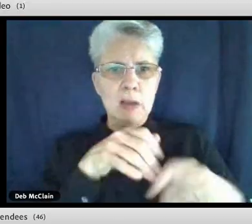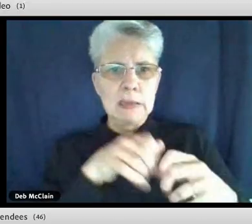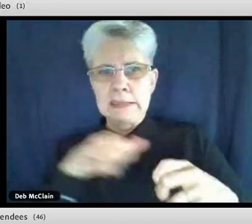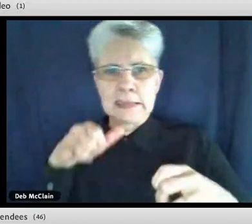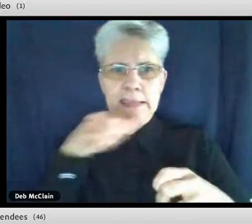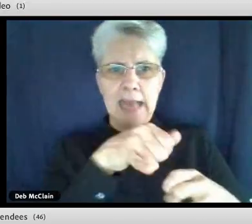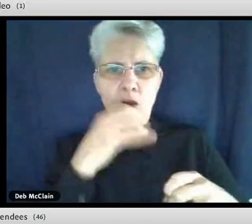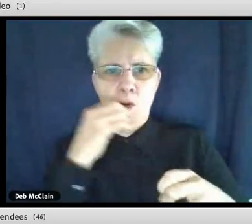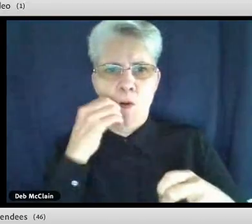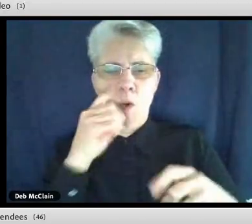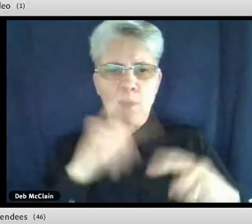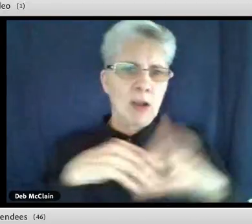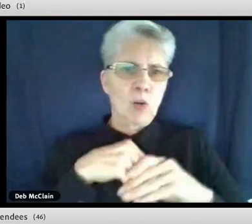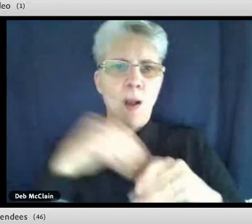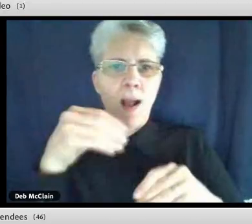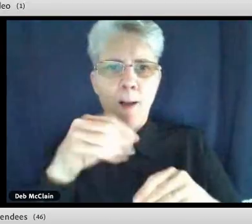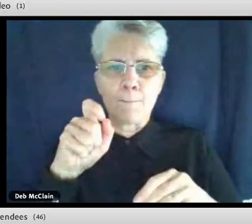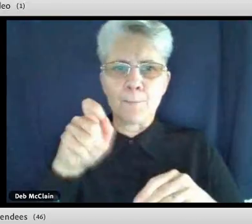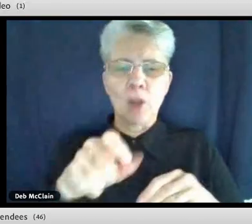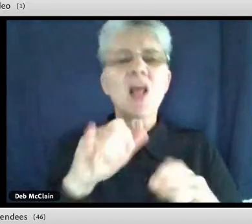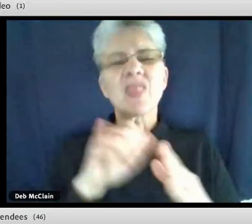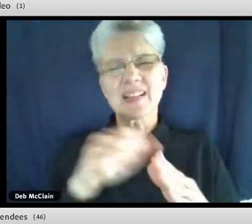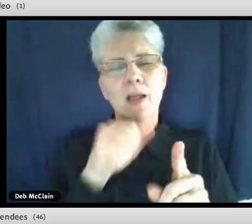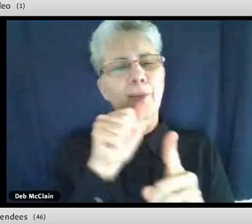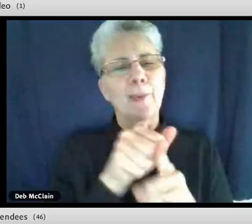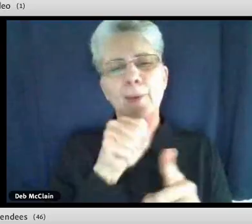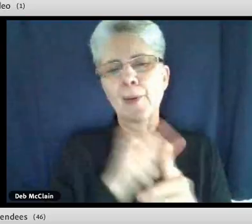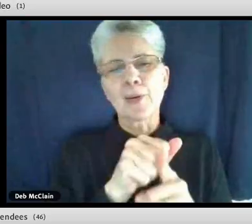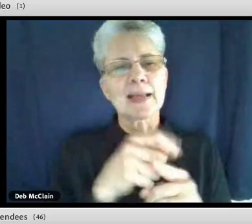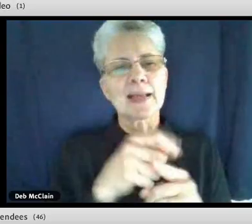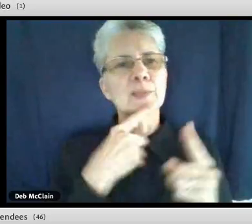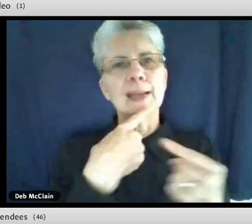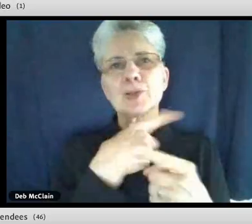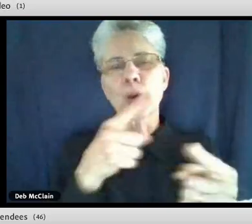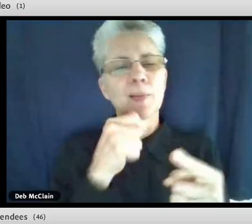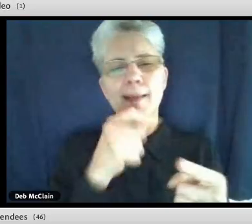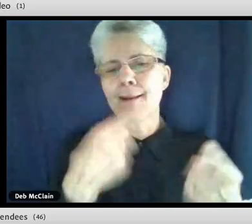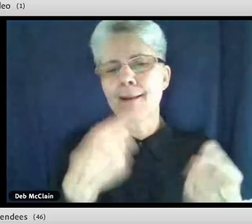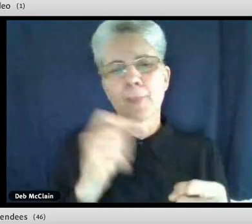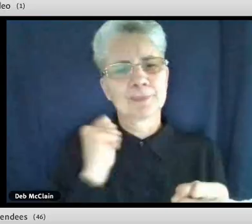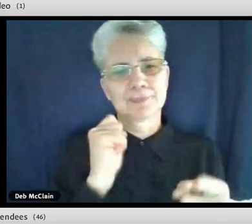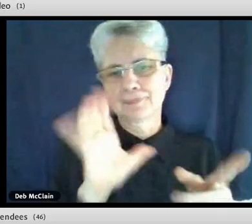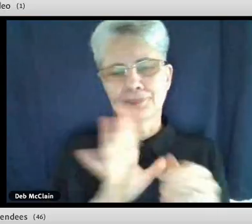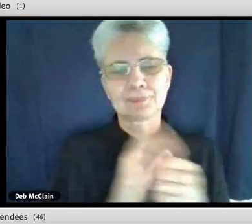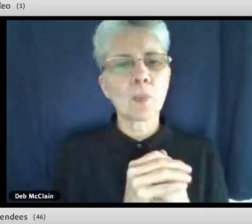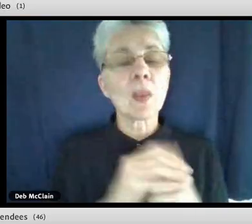and can't even go outside. That's another hoax that's being passed around. That's not going to happen. Oh, sorry.